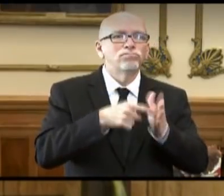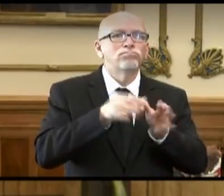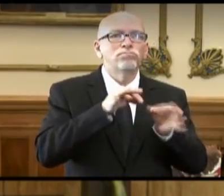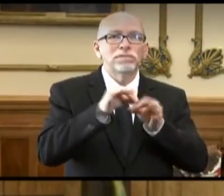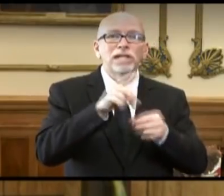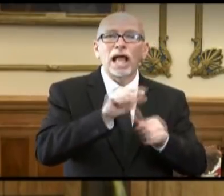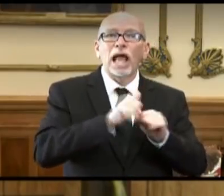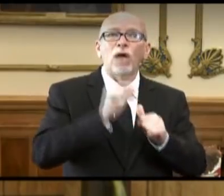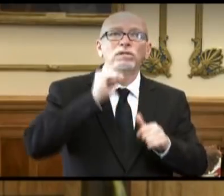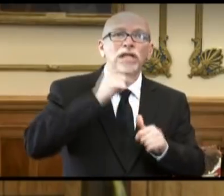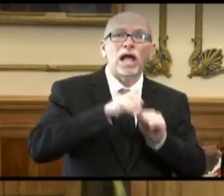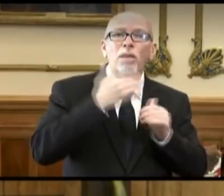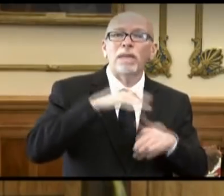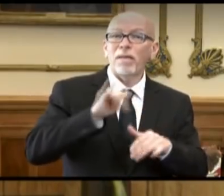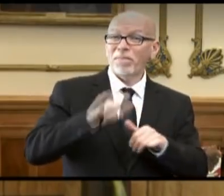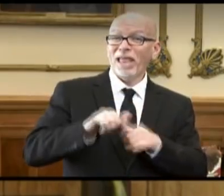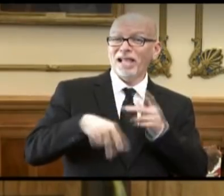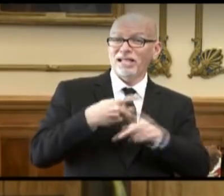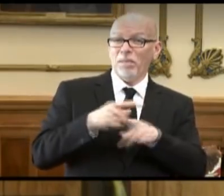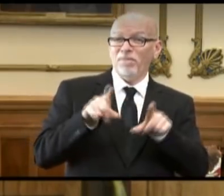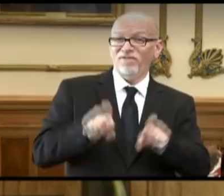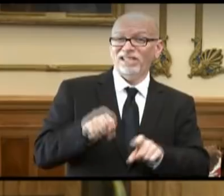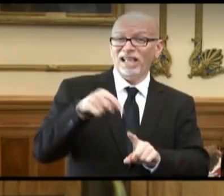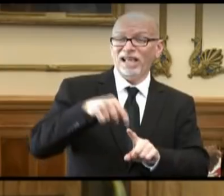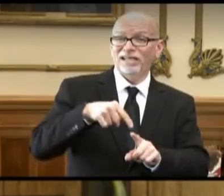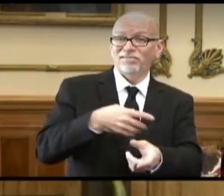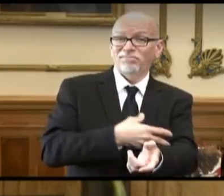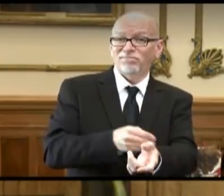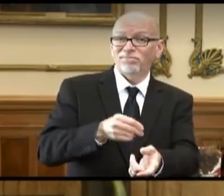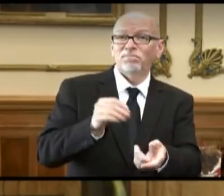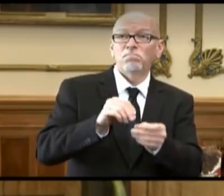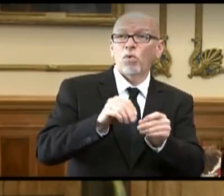IT IS THAT YOU HAD COVID 19. IT REALLY DOESN'T TELL US ANYTHING ABOUT THE ACUTE